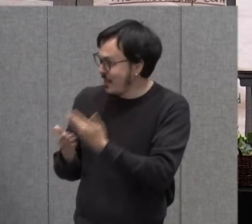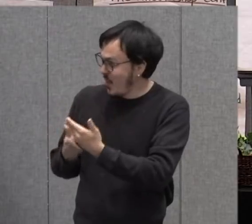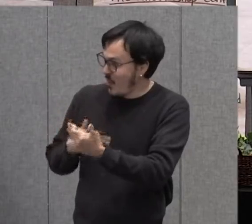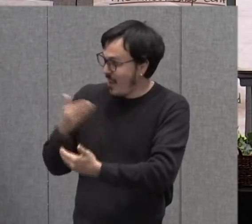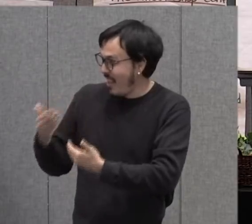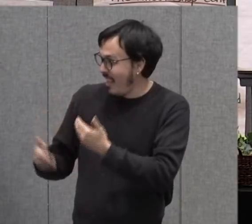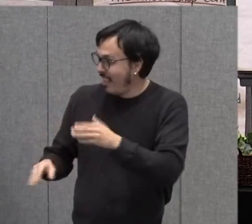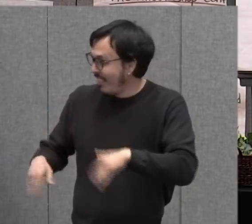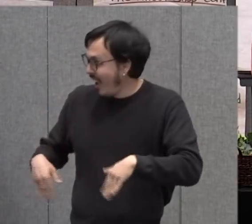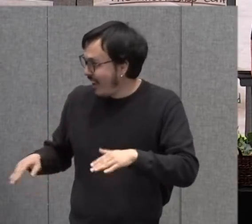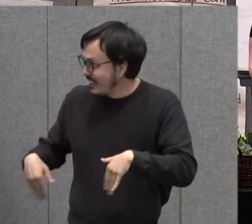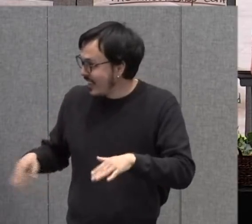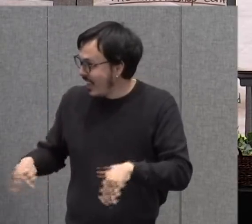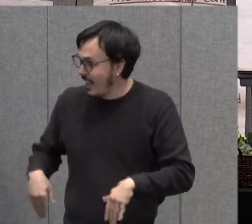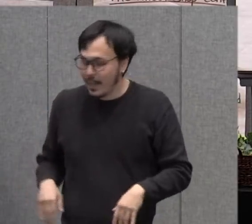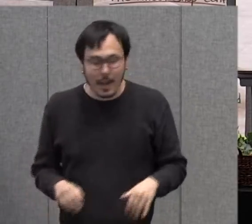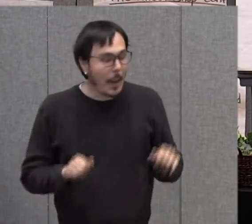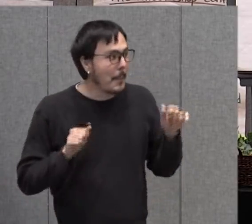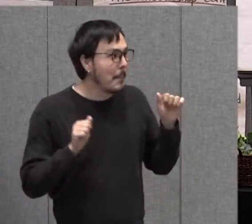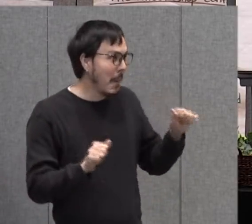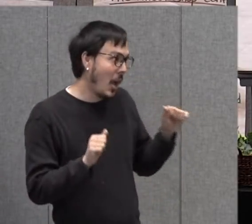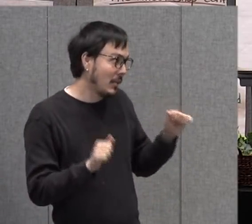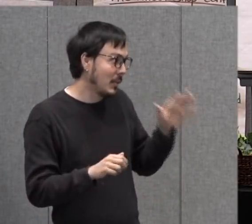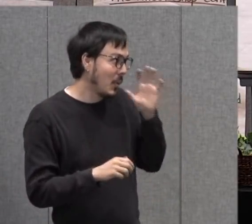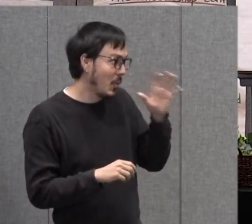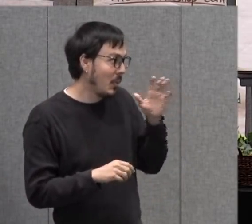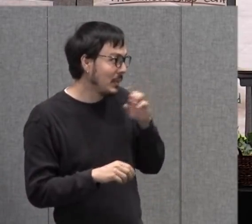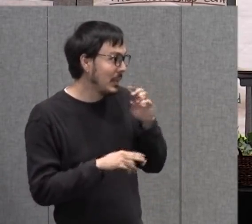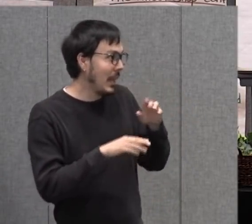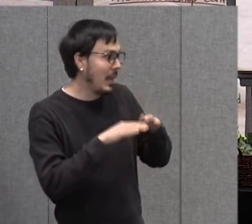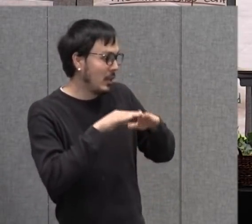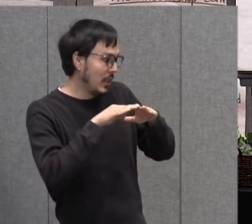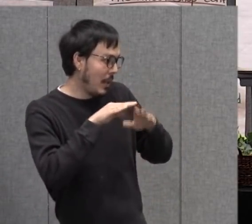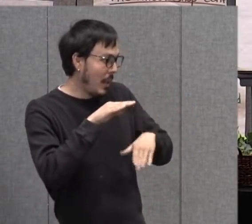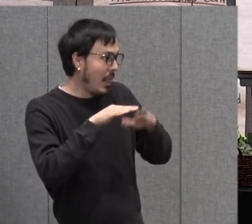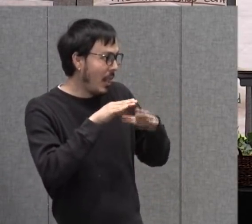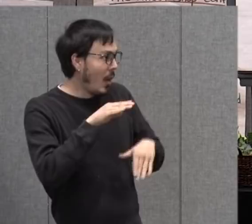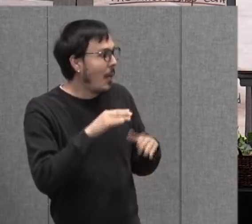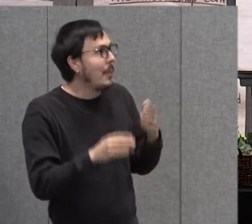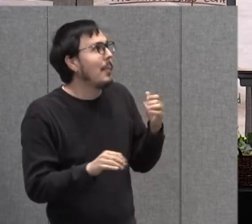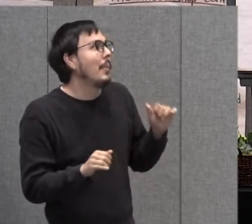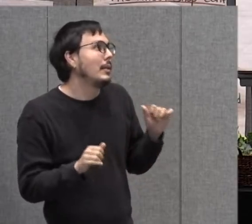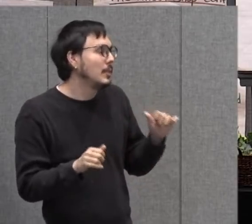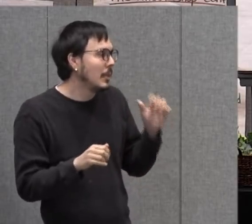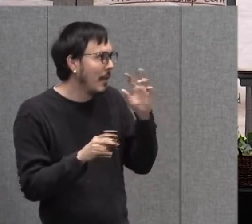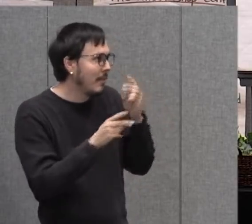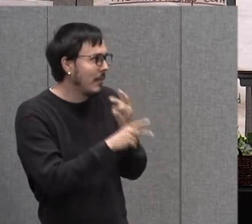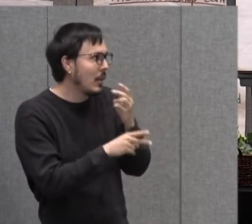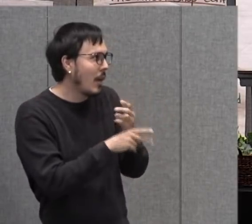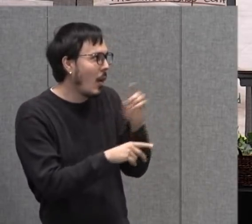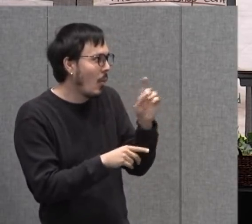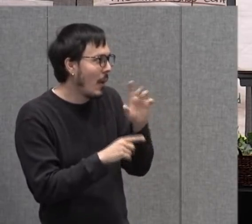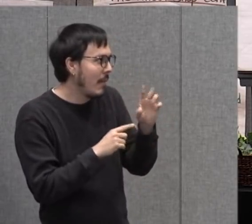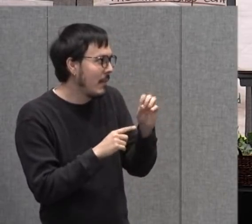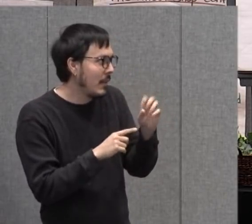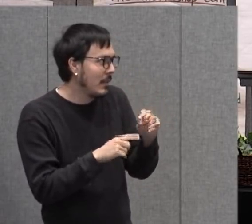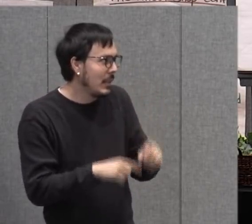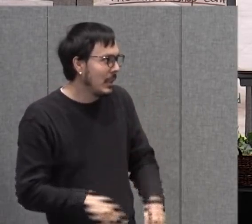A little bit, I don't know maybe we might wanna say drop a number a little bit smaller. We could do that. All right, I have at six. Me too.